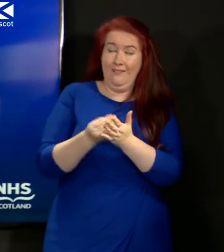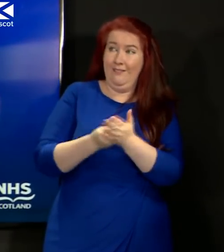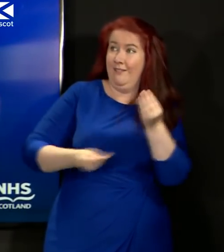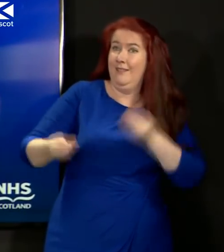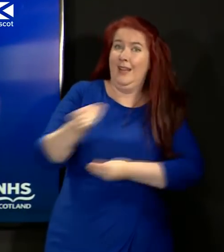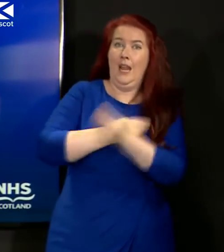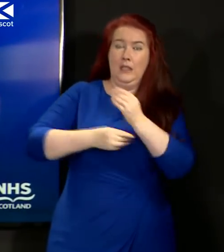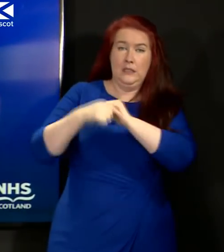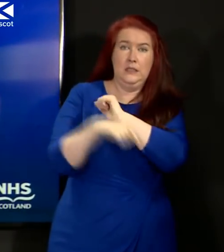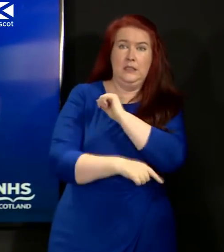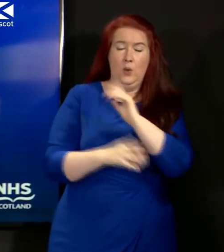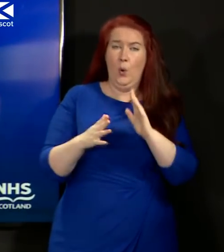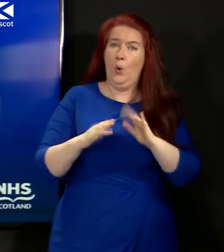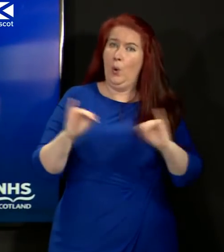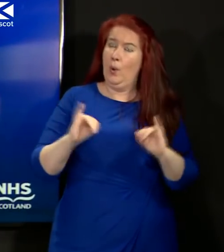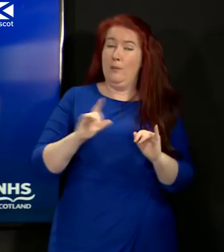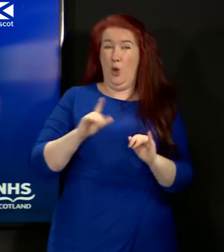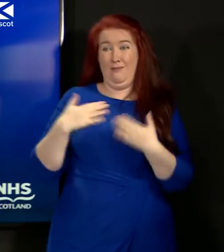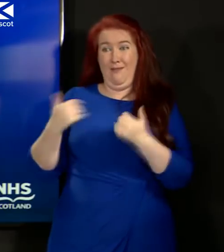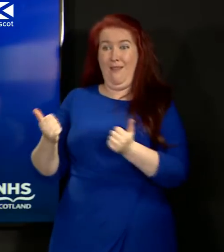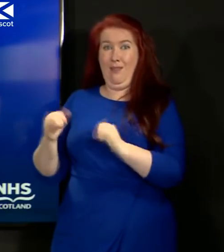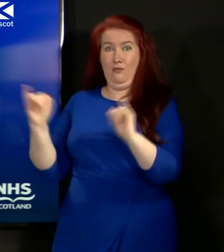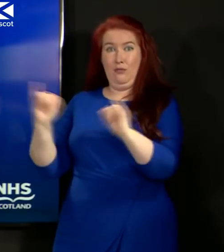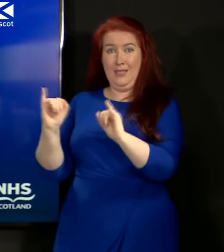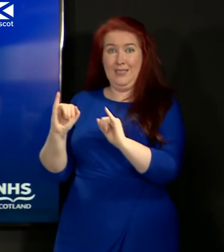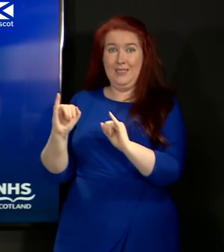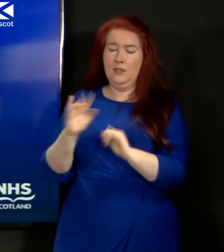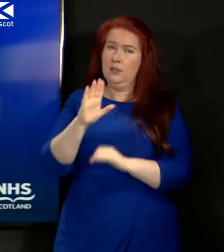crisis, and we do not underestimate the scale of the